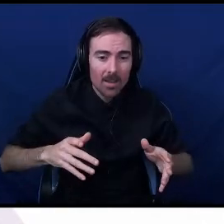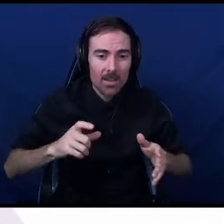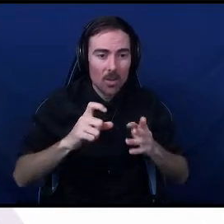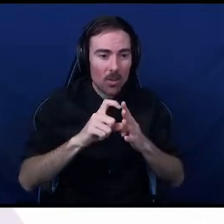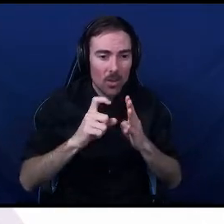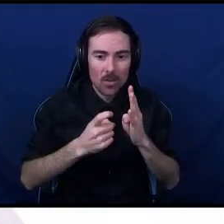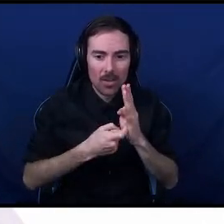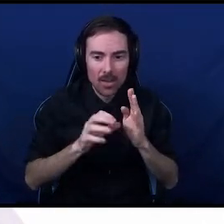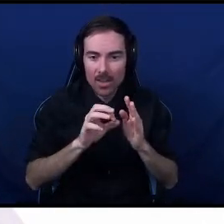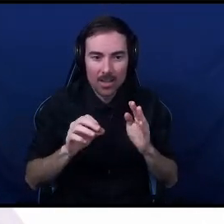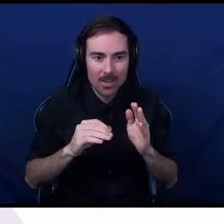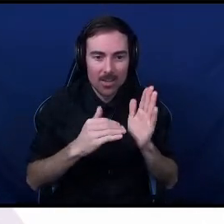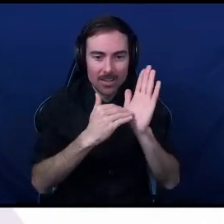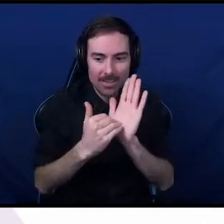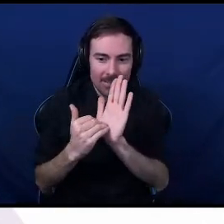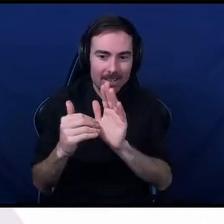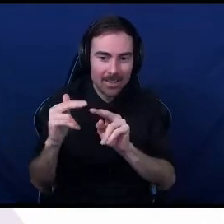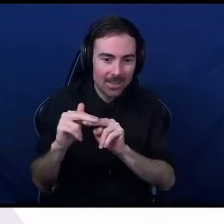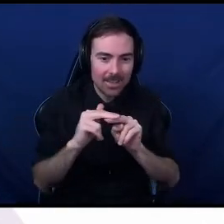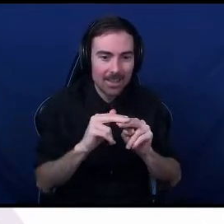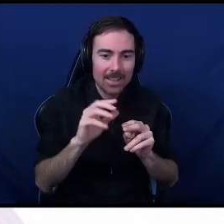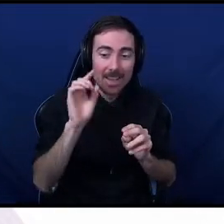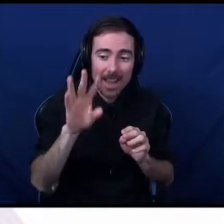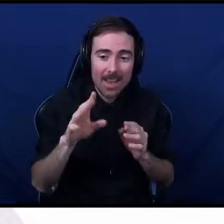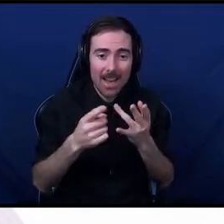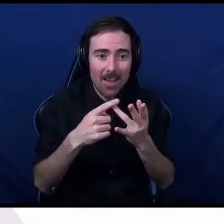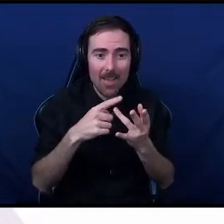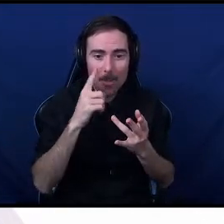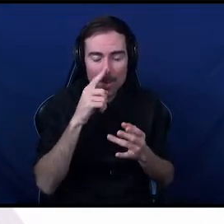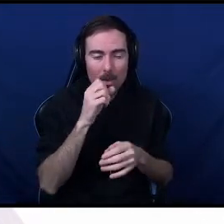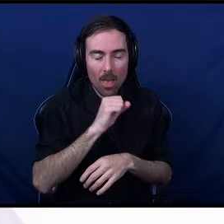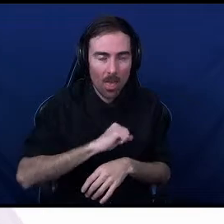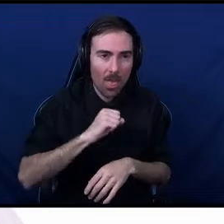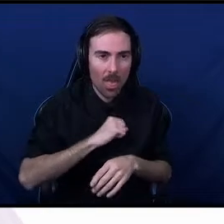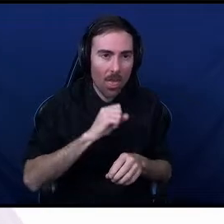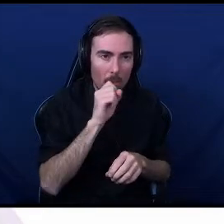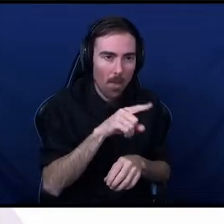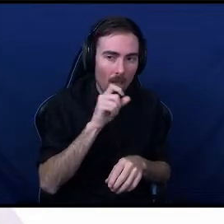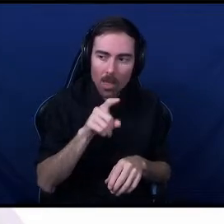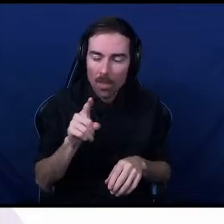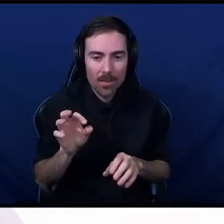with 10 other people who were coughing and spluttering, and all sorts of stuff, there was a system developed that prevented